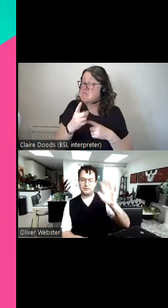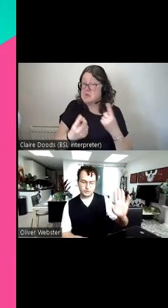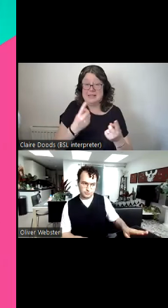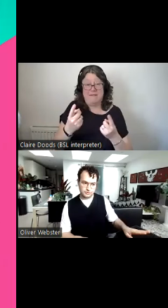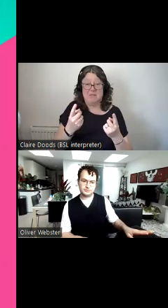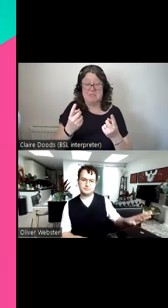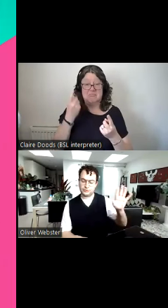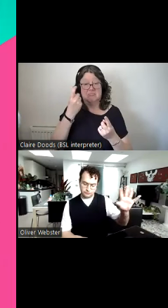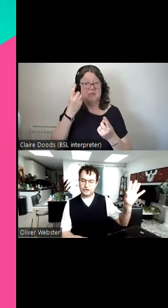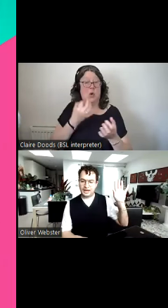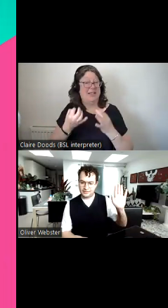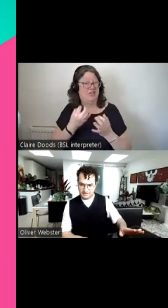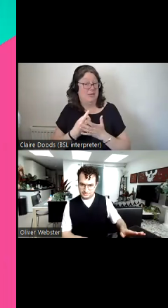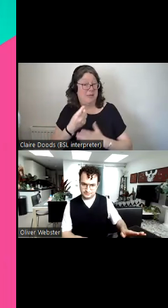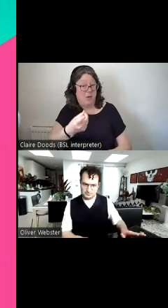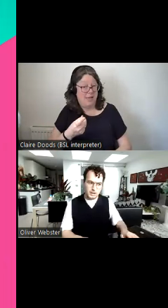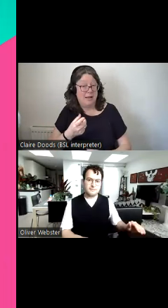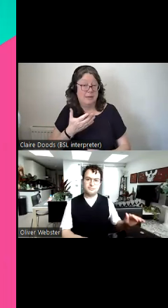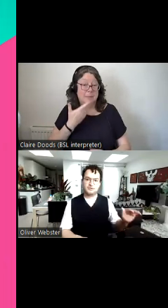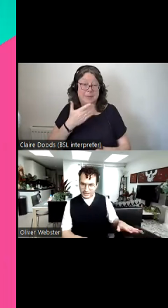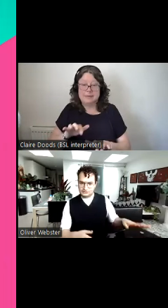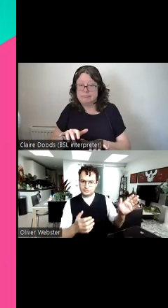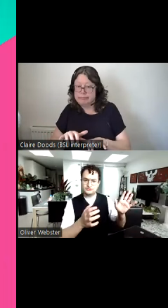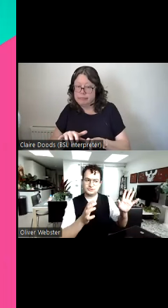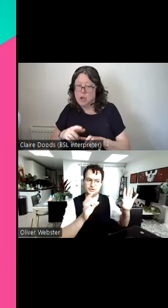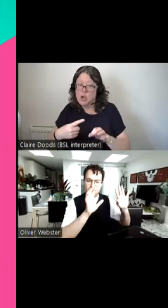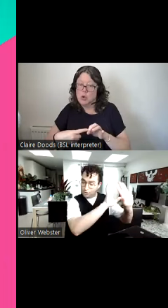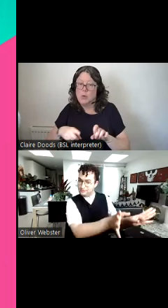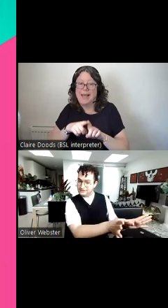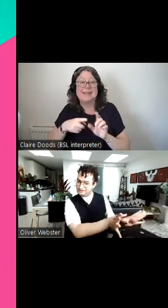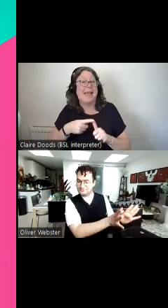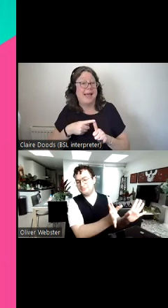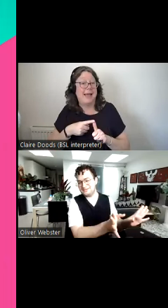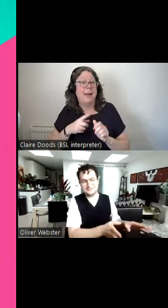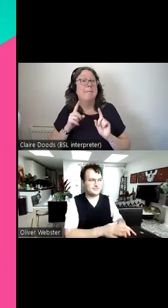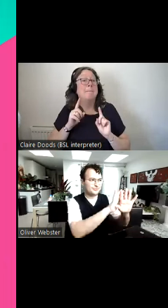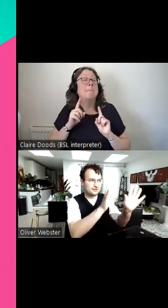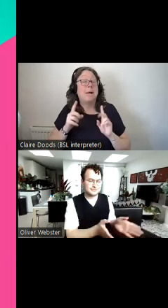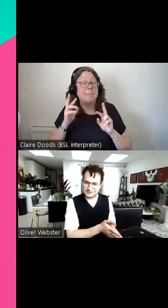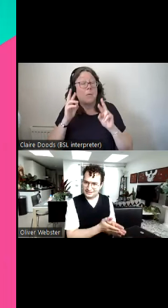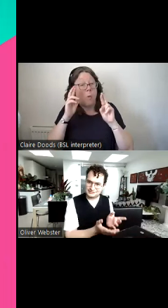and we'll go over it at the end. For now, I'm hoping, I'm assuming that you've all understood that.